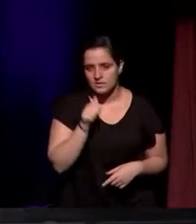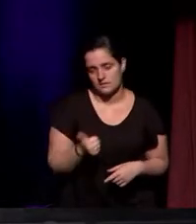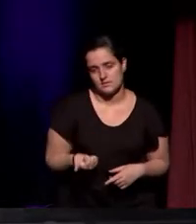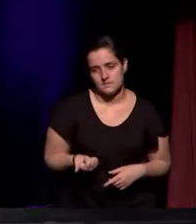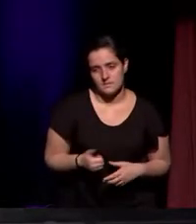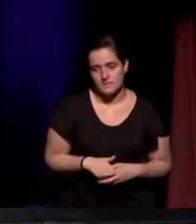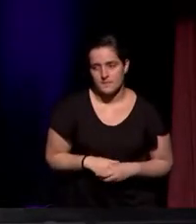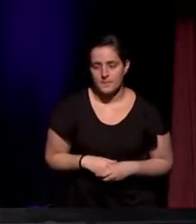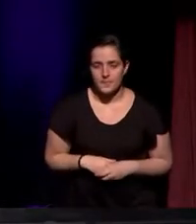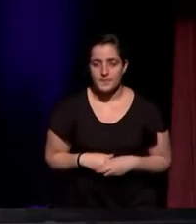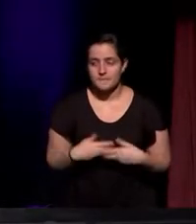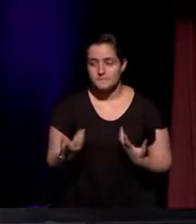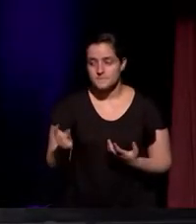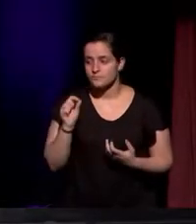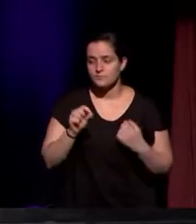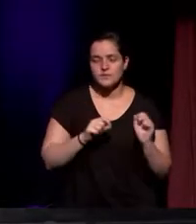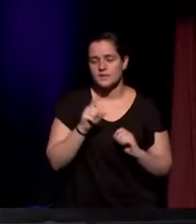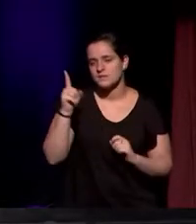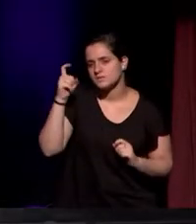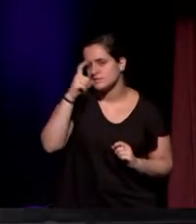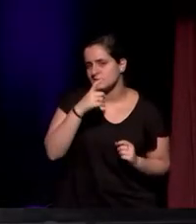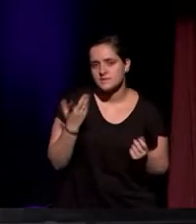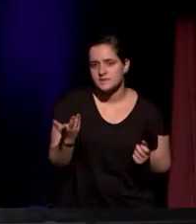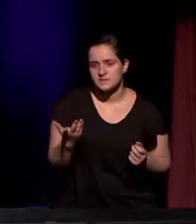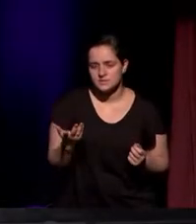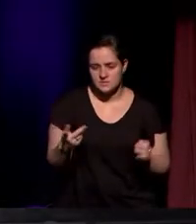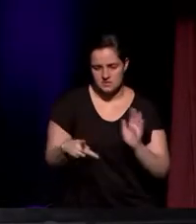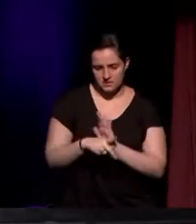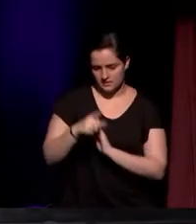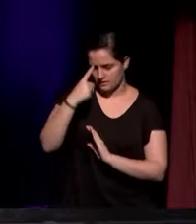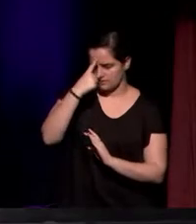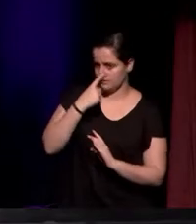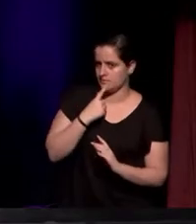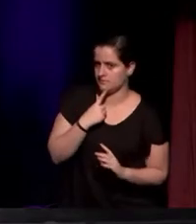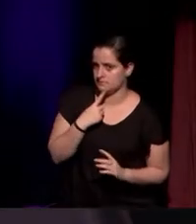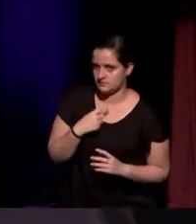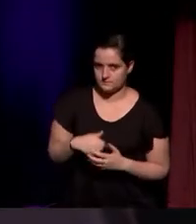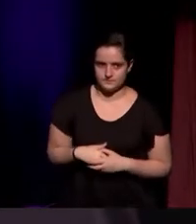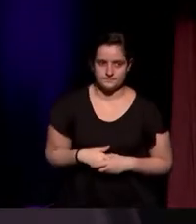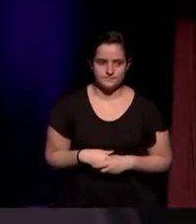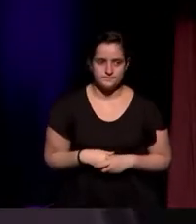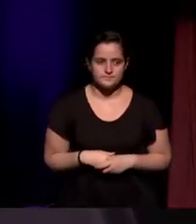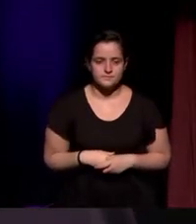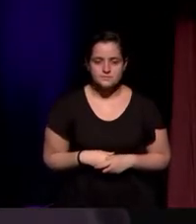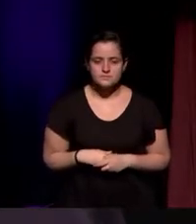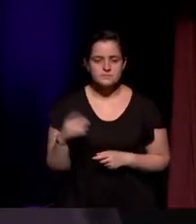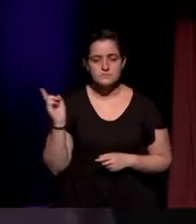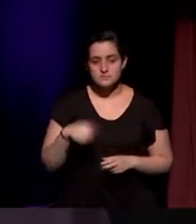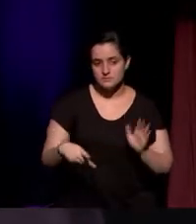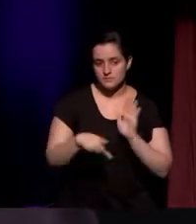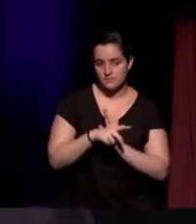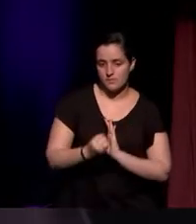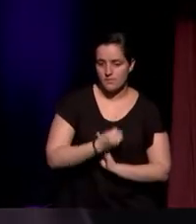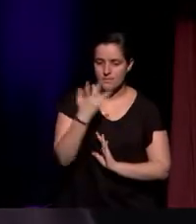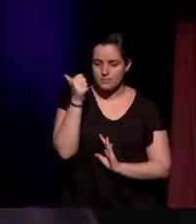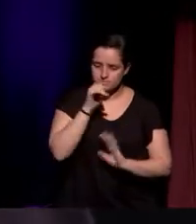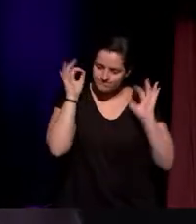The difficulty of making a profile, of drawing a profile of the exact number of women of how many women